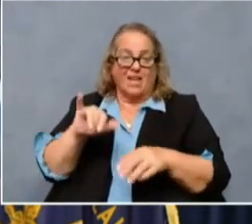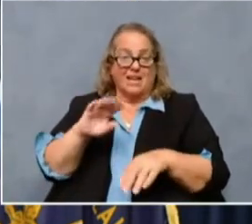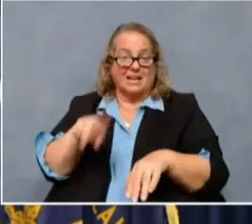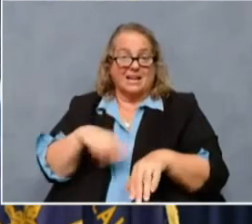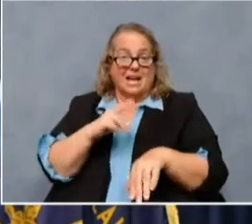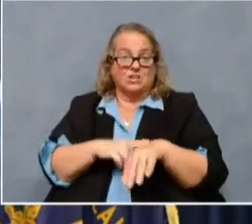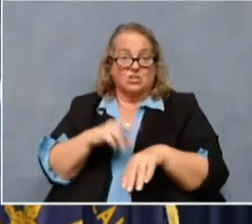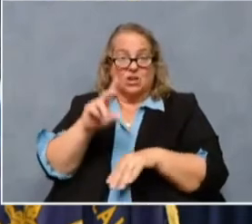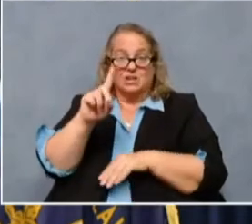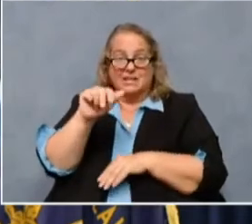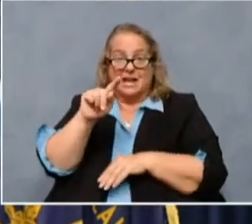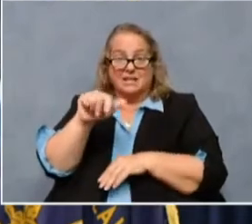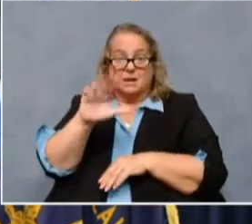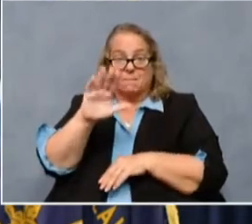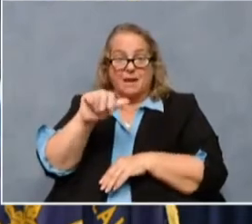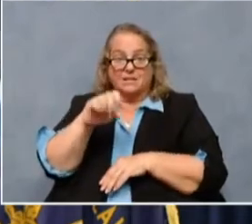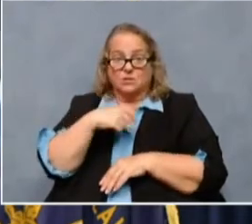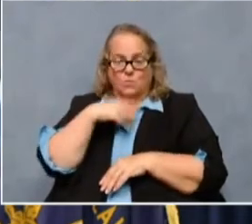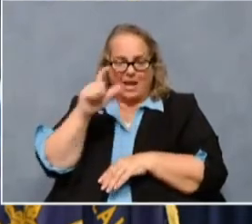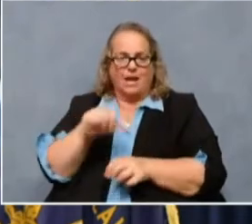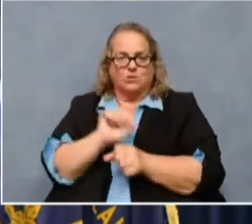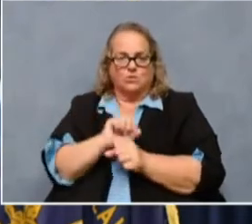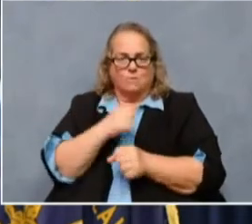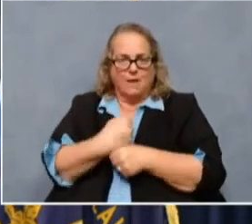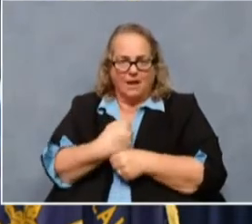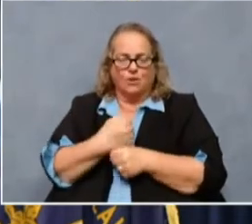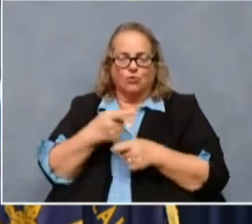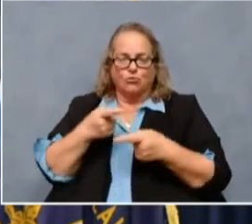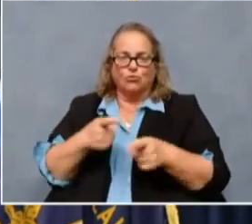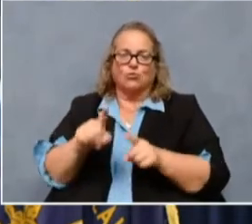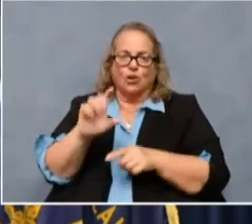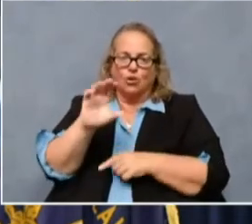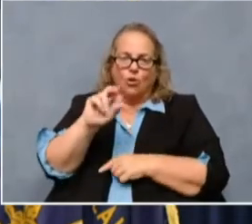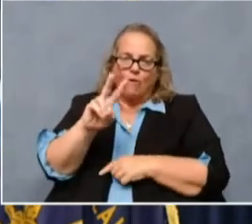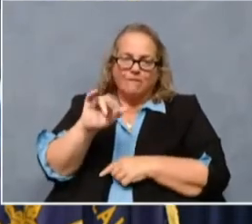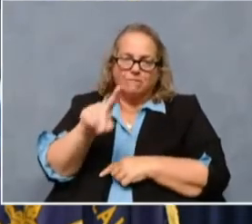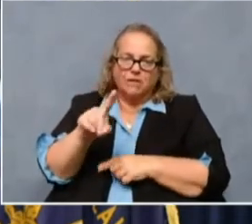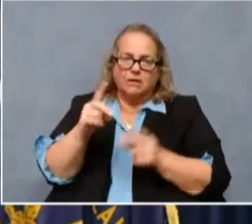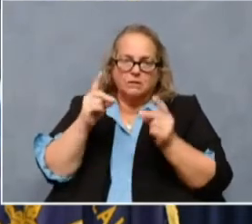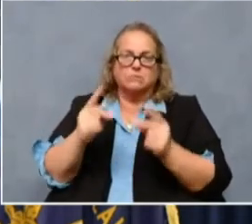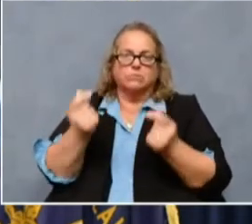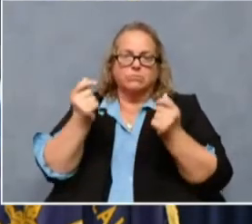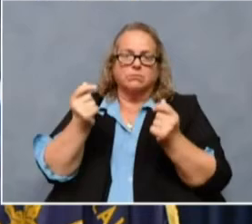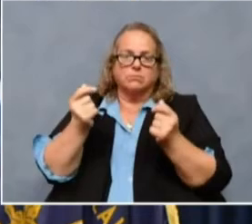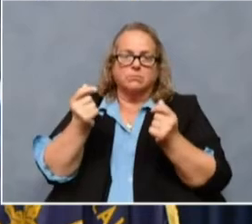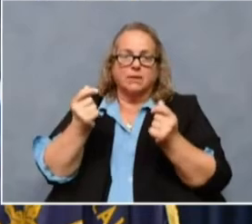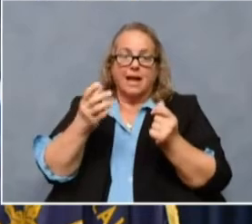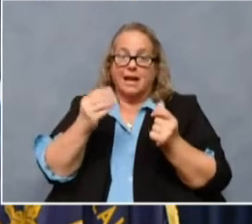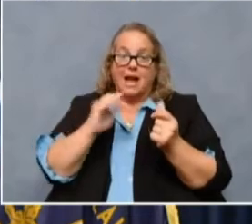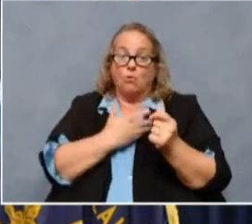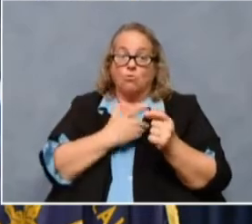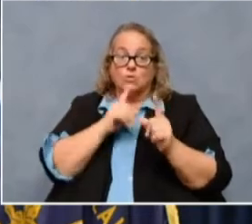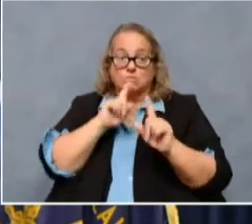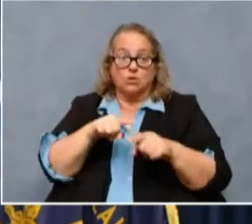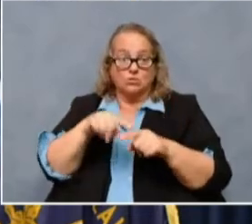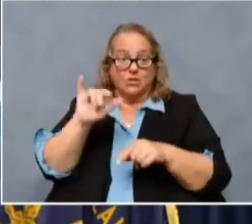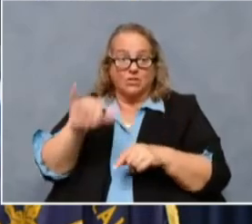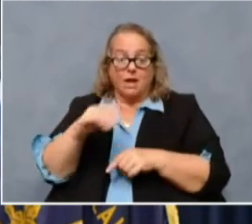had to create during covid in many ways um are in our response to this because it's a pandemic of a virus that had never existed. We had to build the